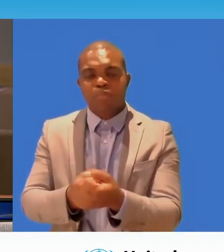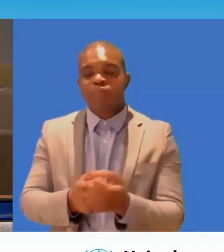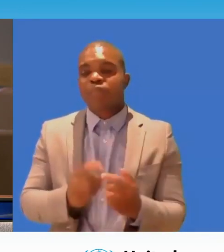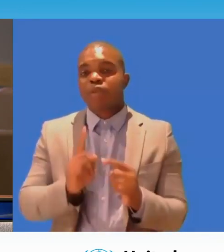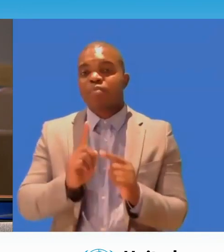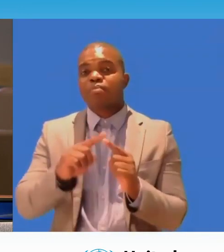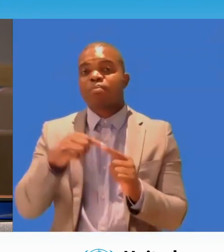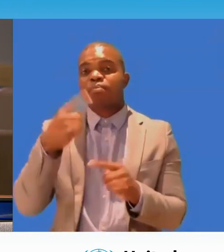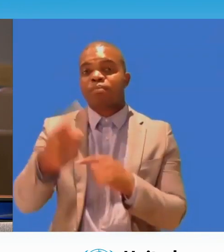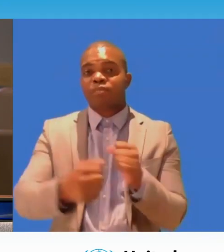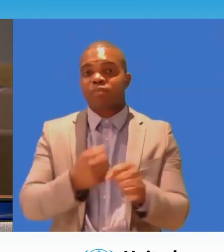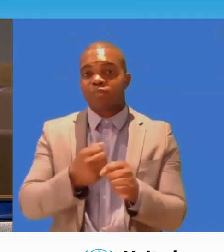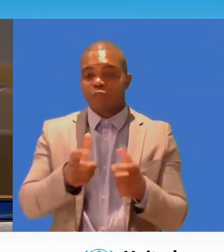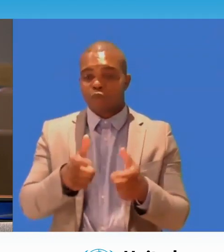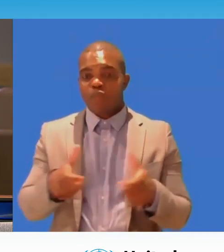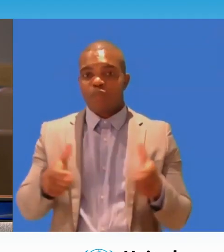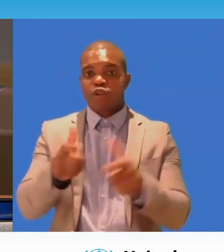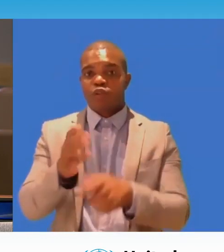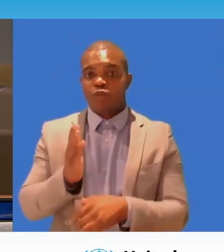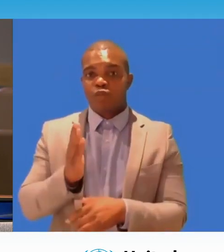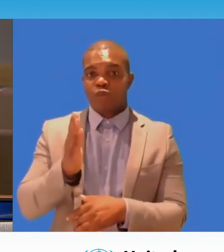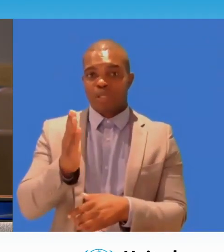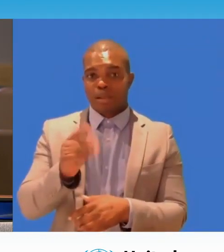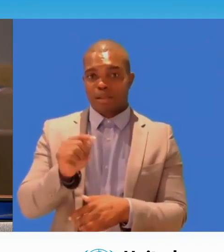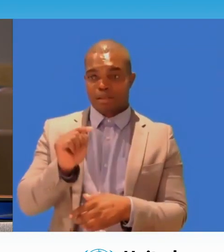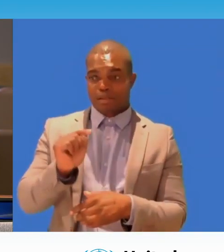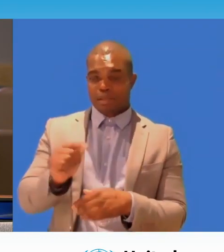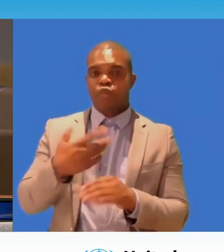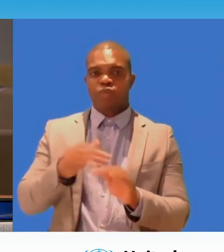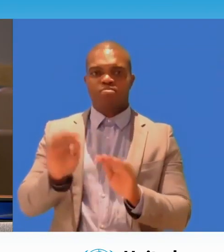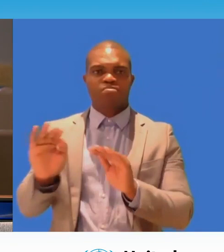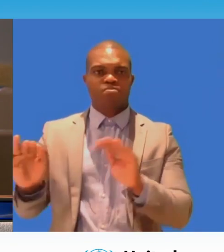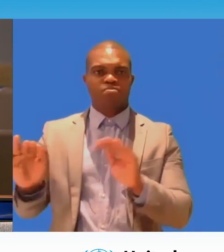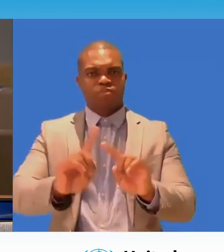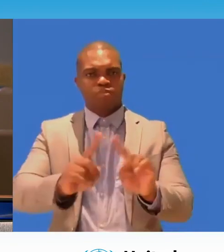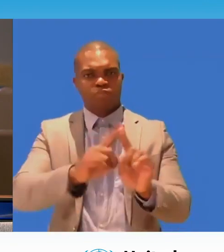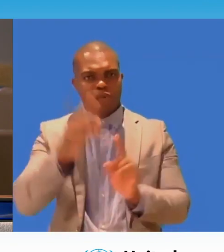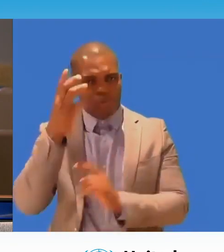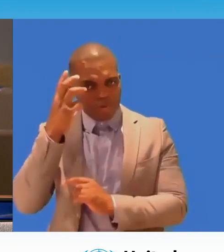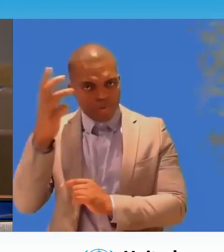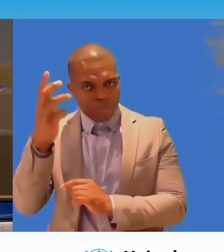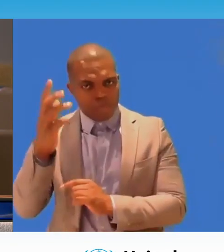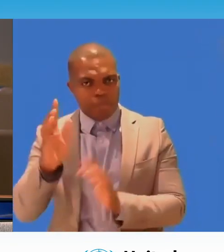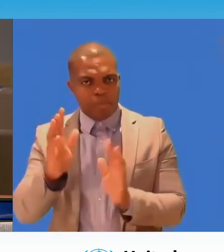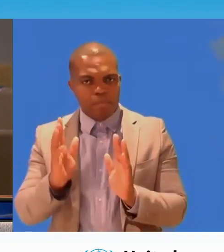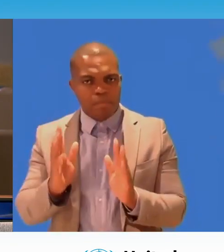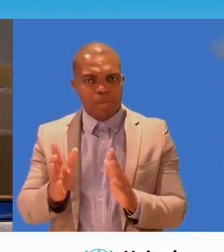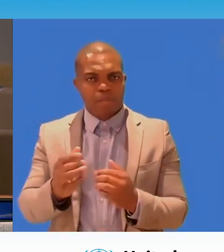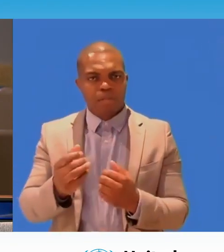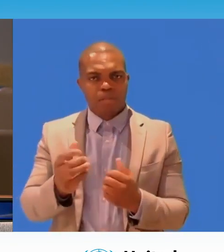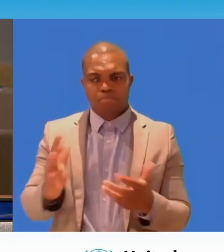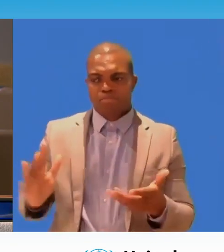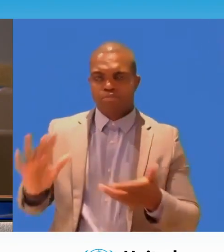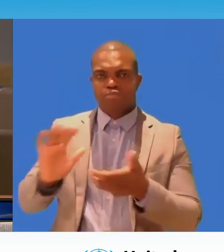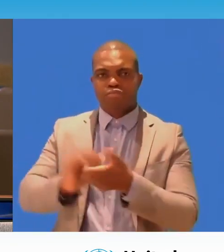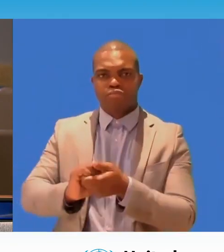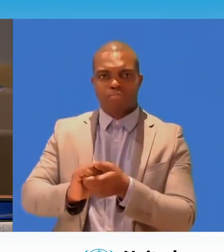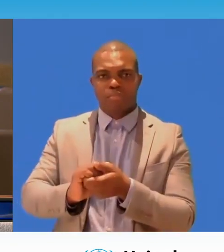on inclusive policies such efforts uphold equality and Rise while enhancing sustainable